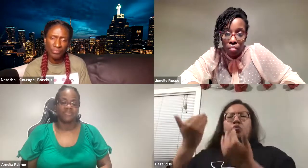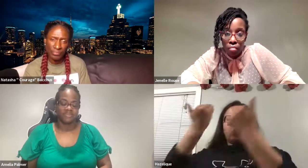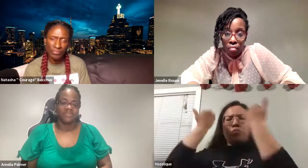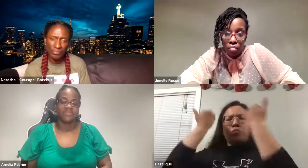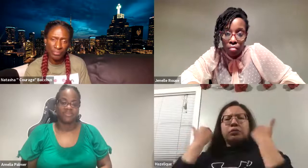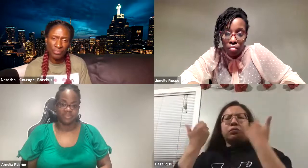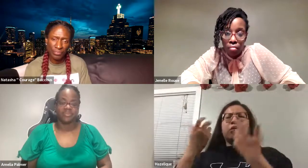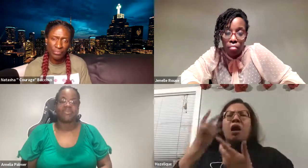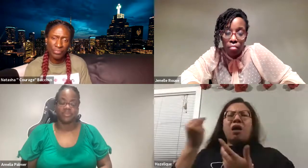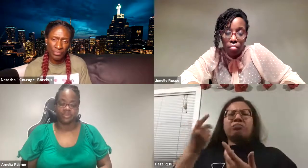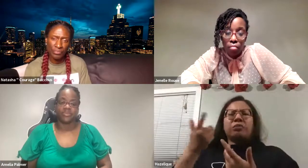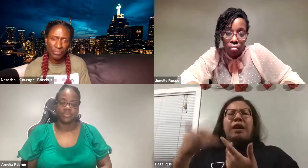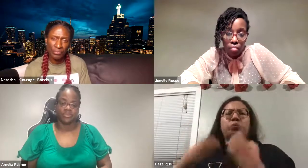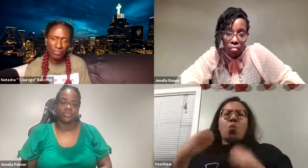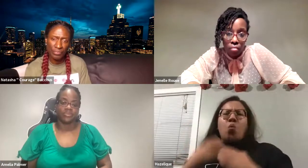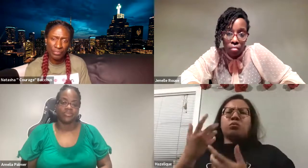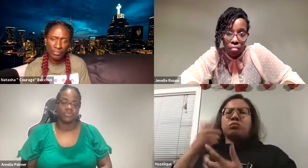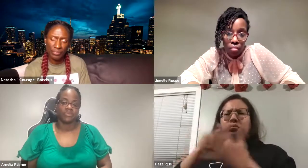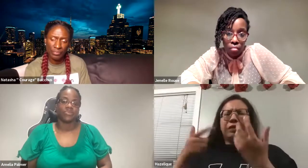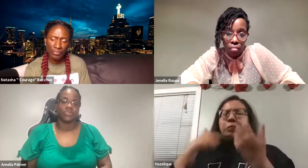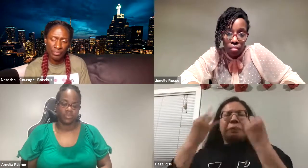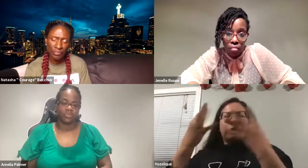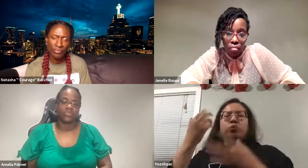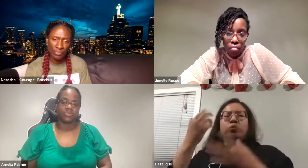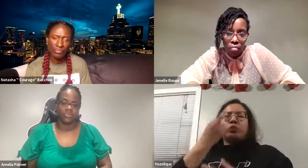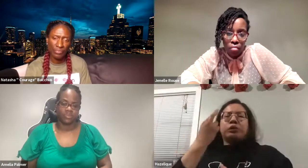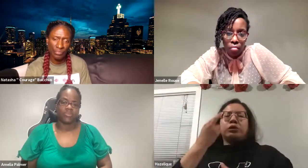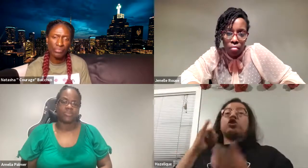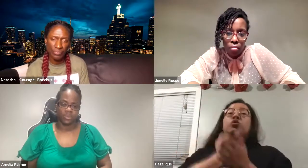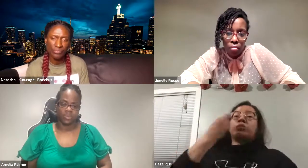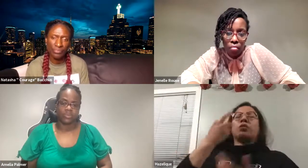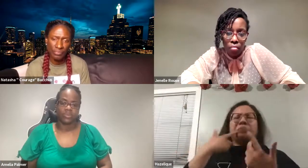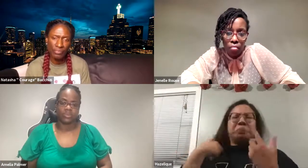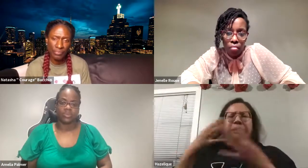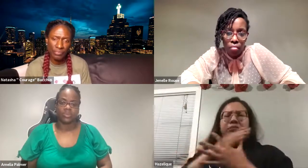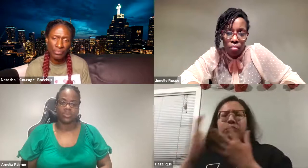to pry too much because it can be overwhelming and quite emotional and for many reasons.